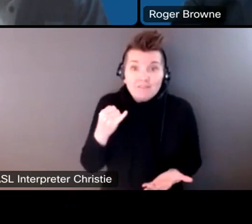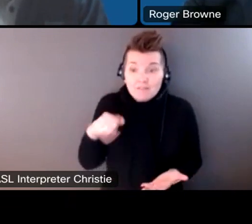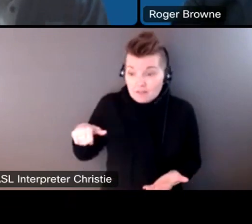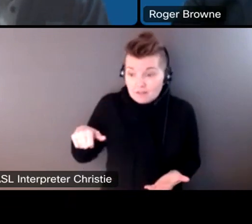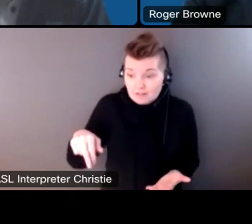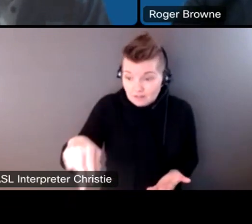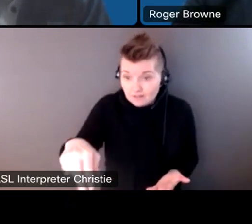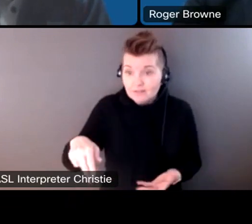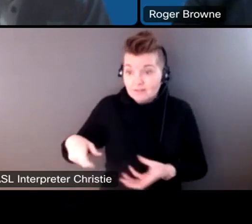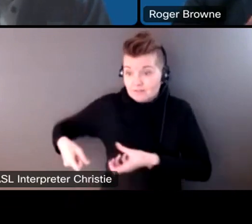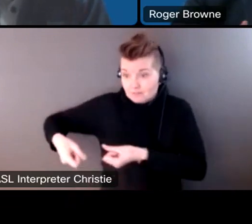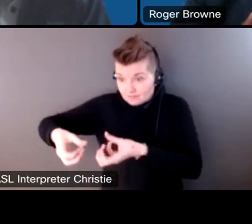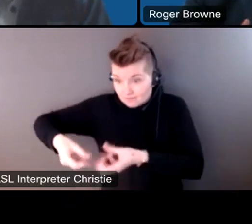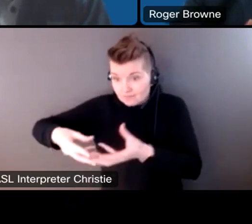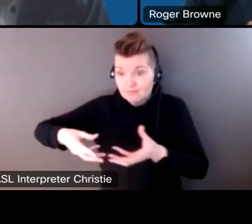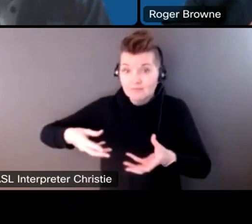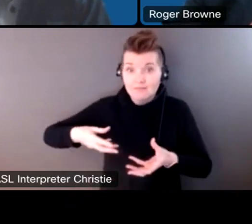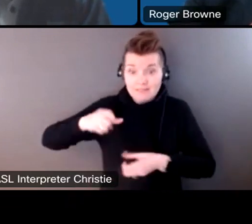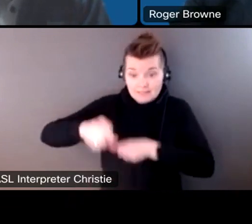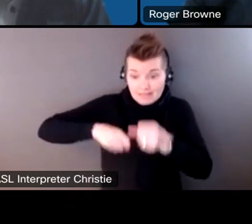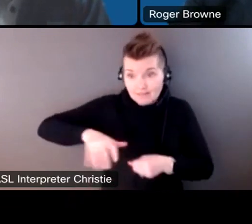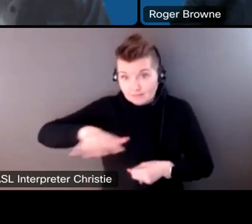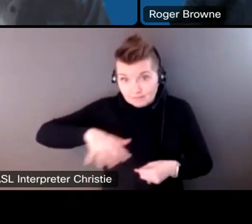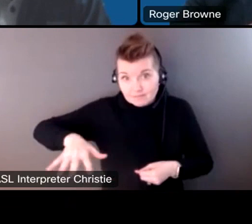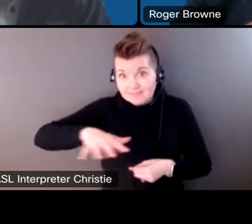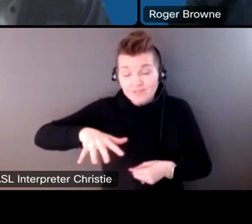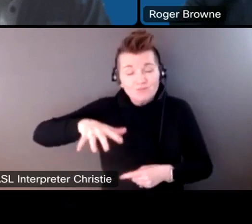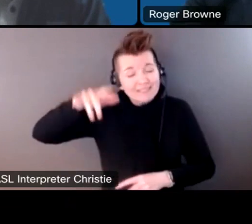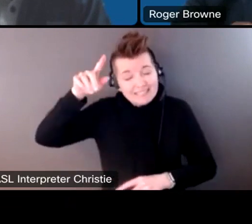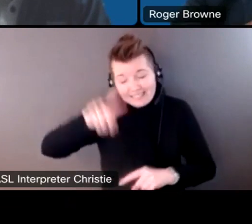infrastructure and we're trying to come up with some sort of alternative way to navigate